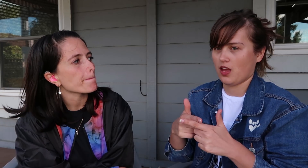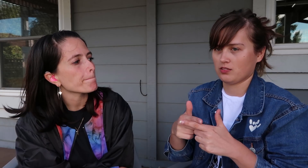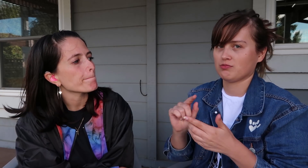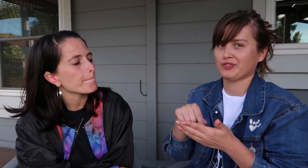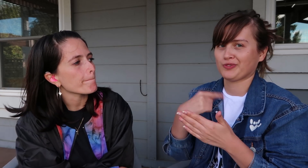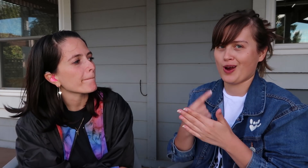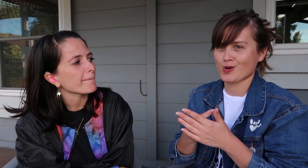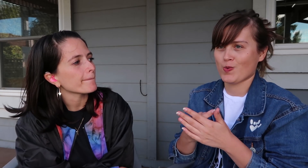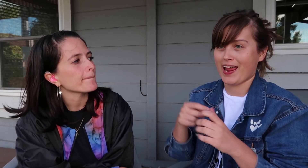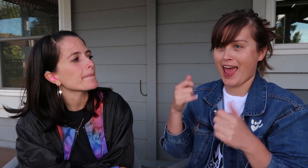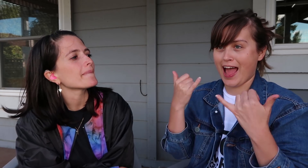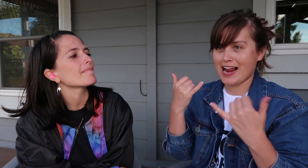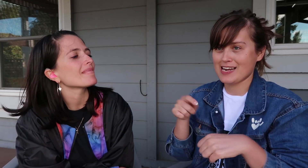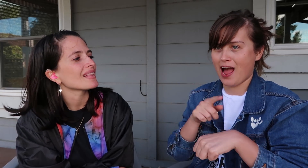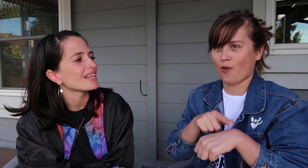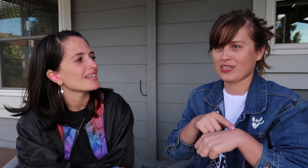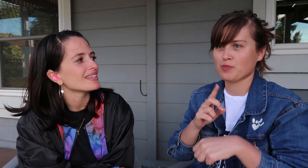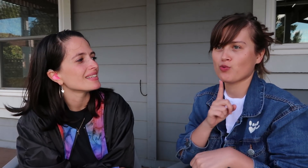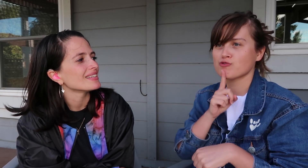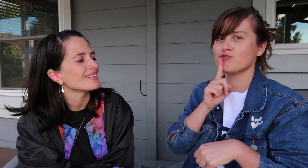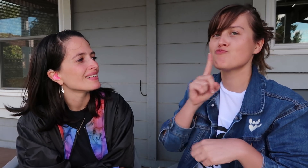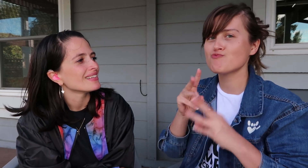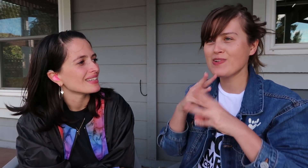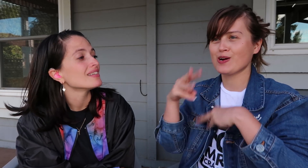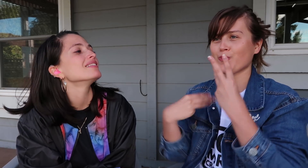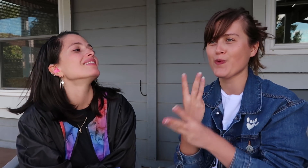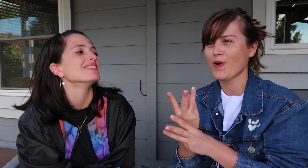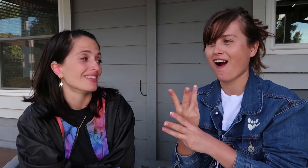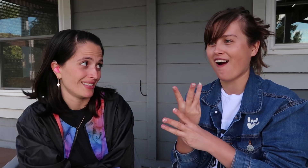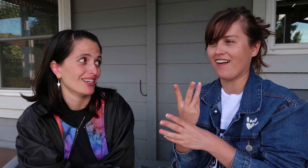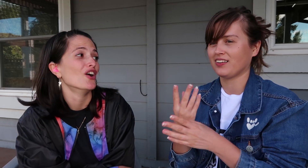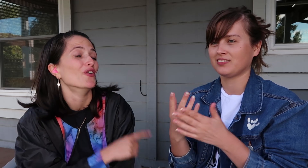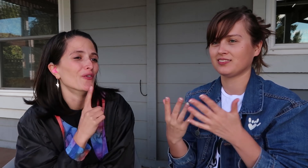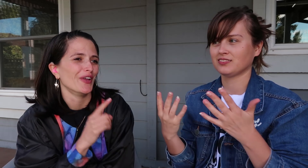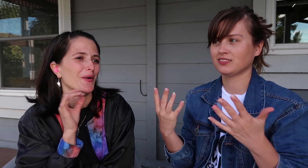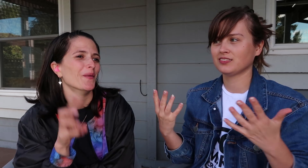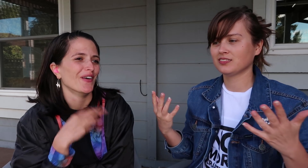but then after you graduate, it's like now it's time for the real world.